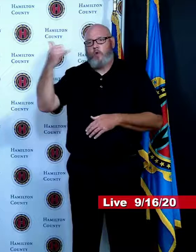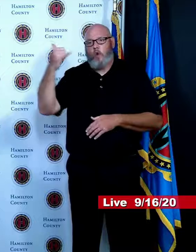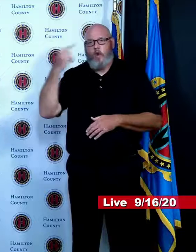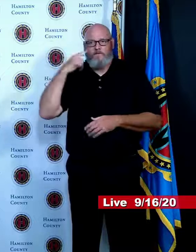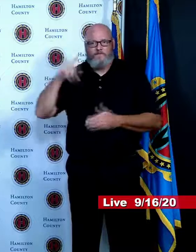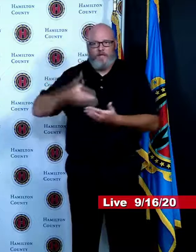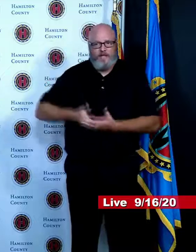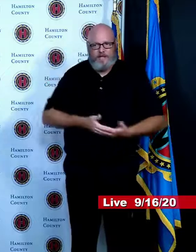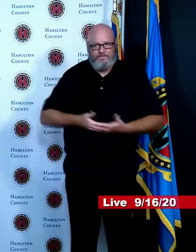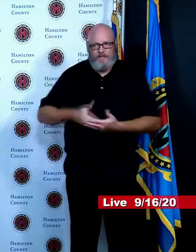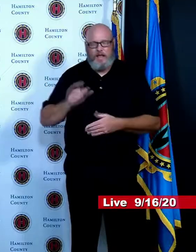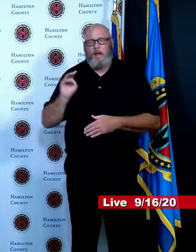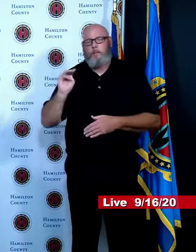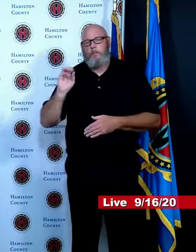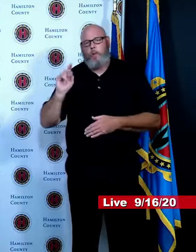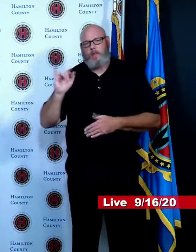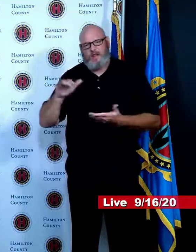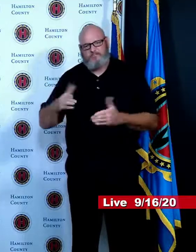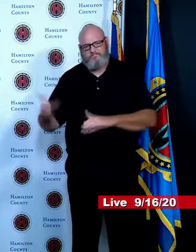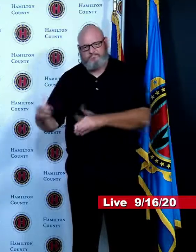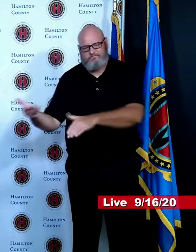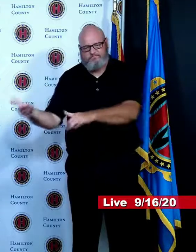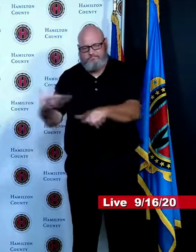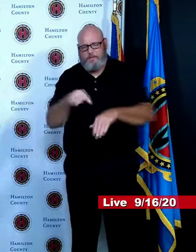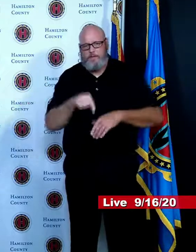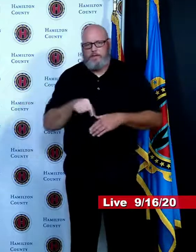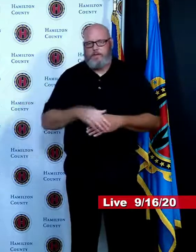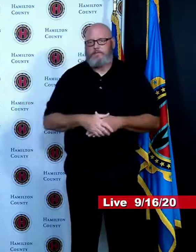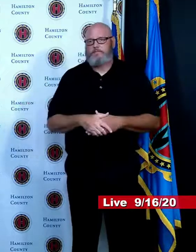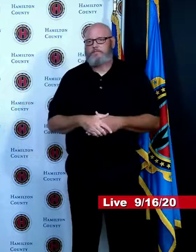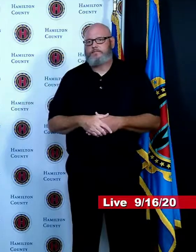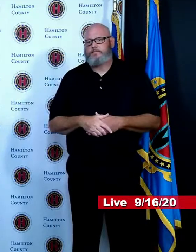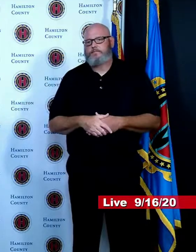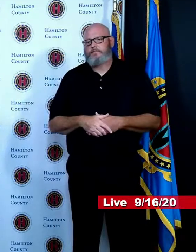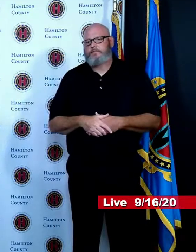without a vaccine that's been tested over and over and